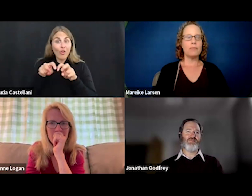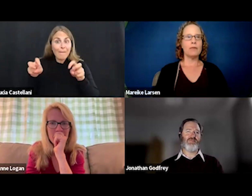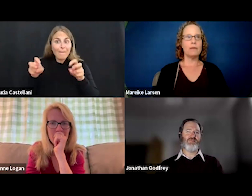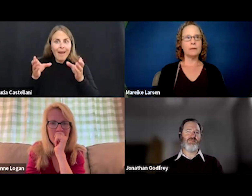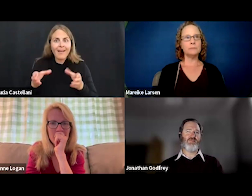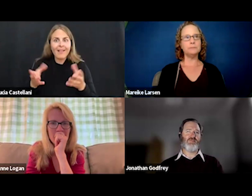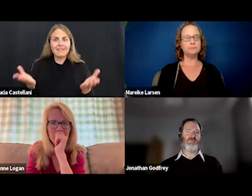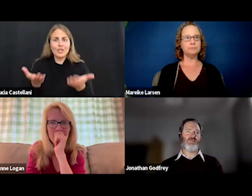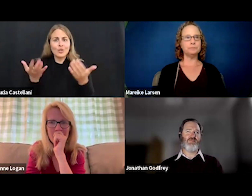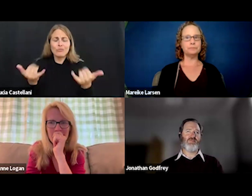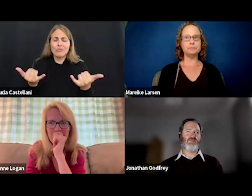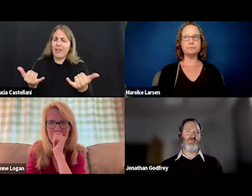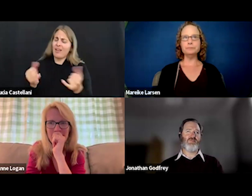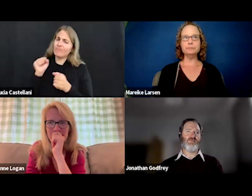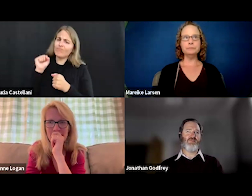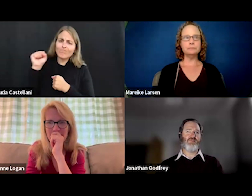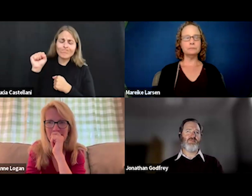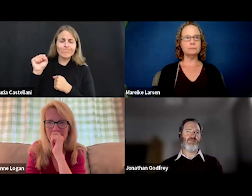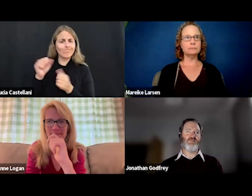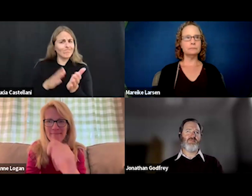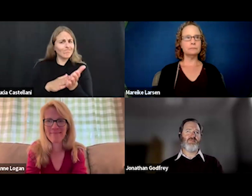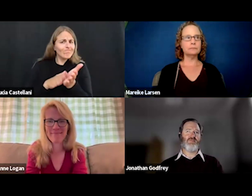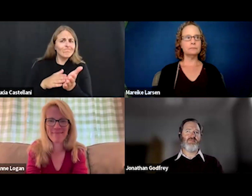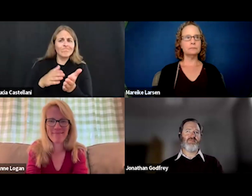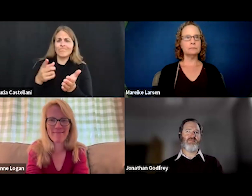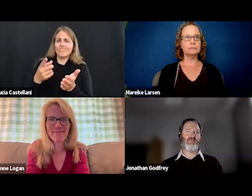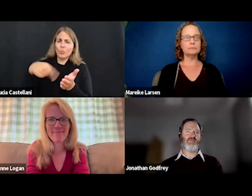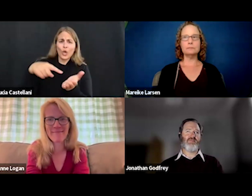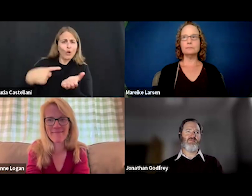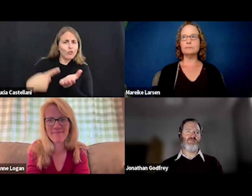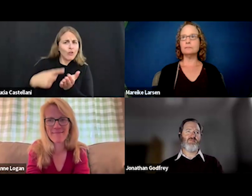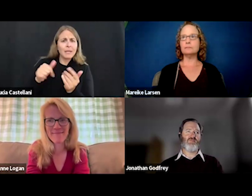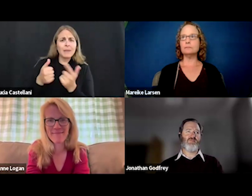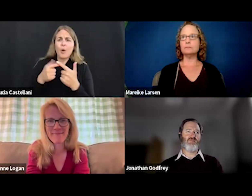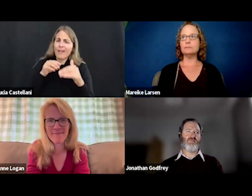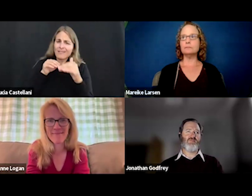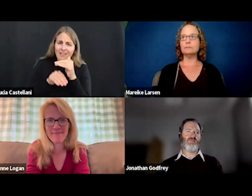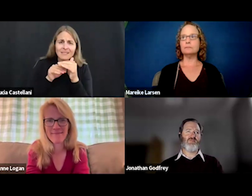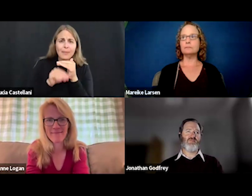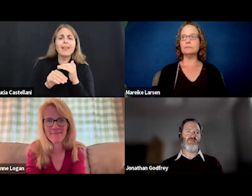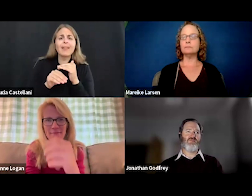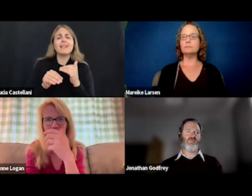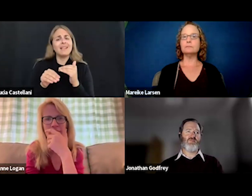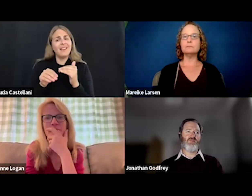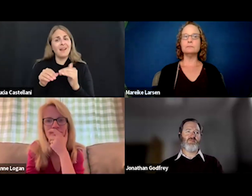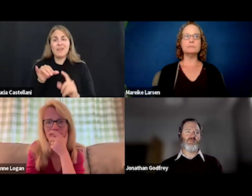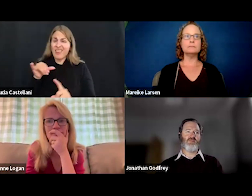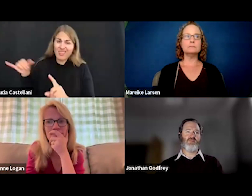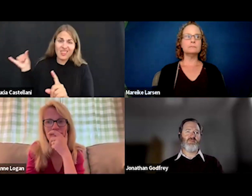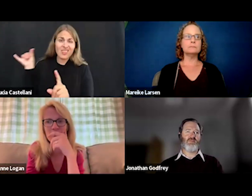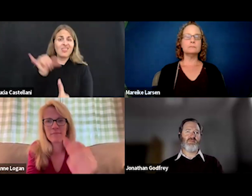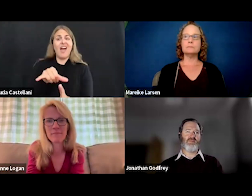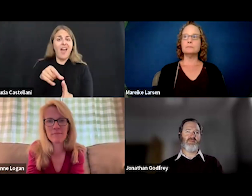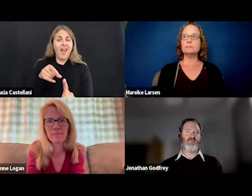Because talking about accessibility is sometimes hard,